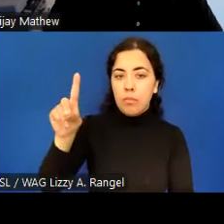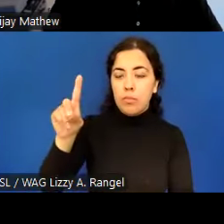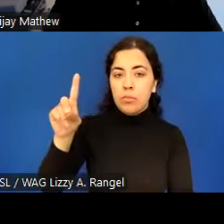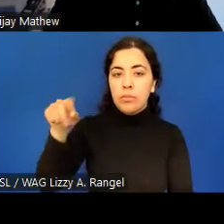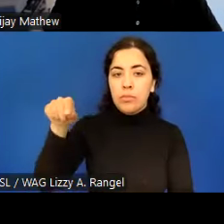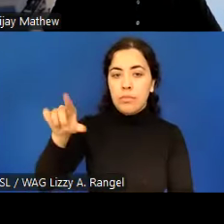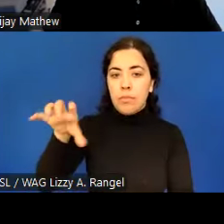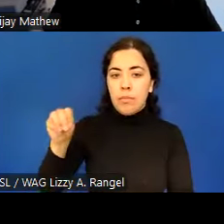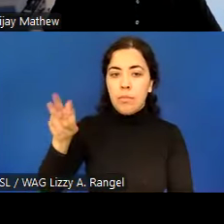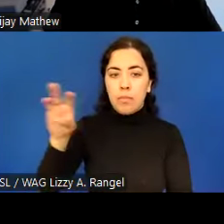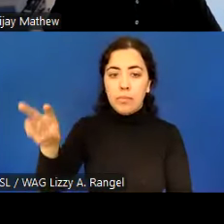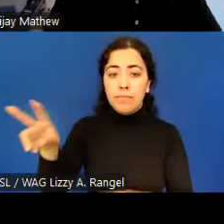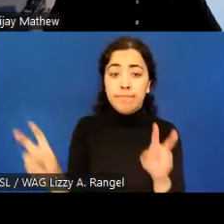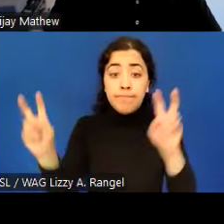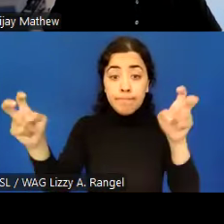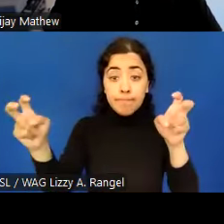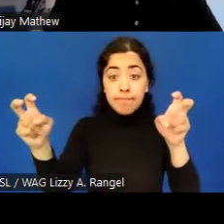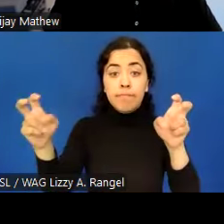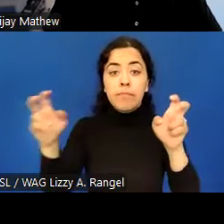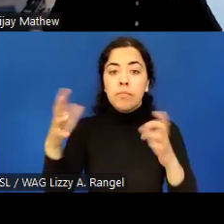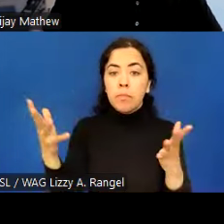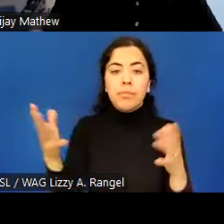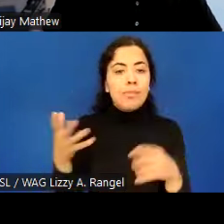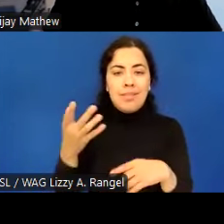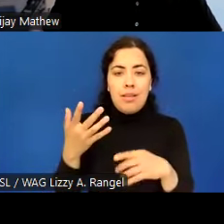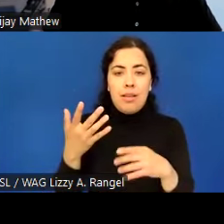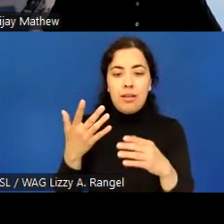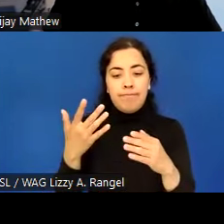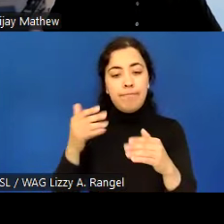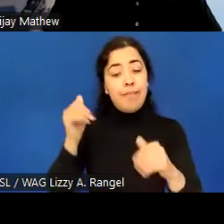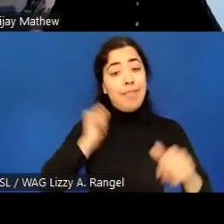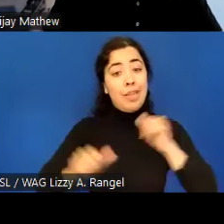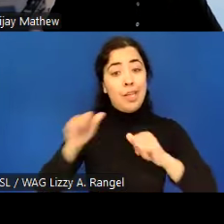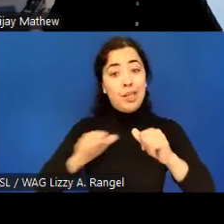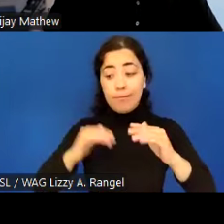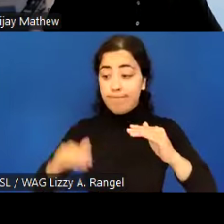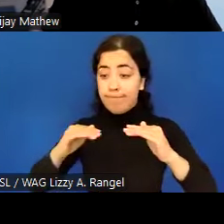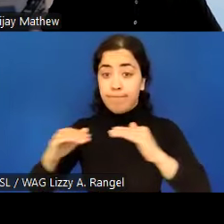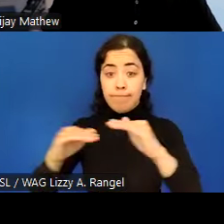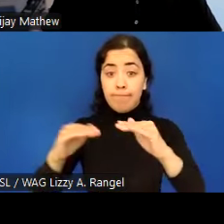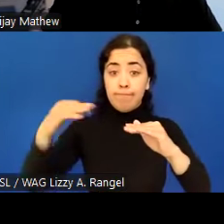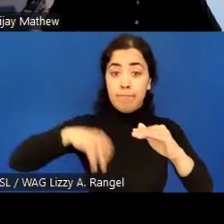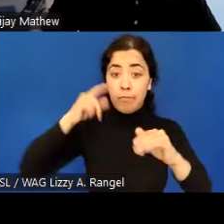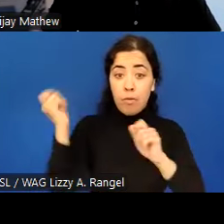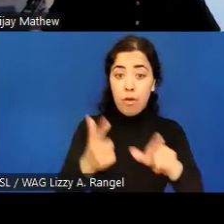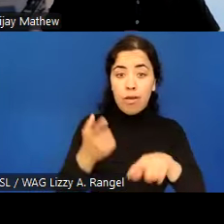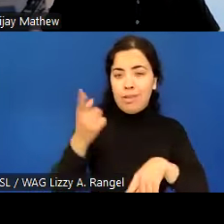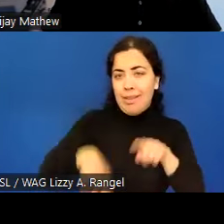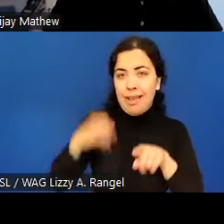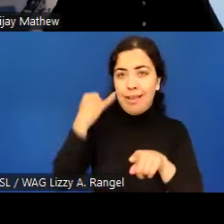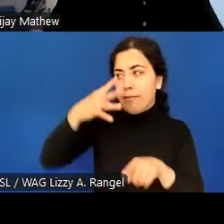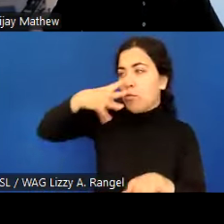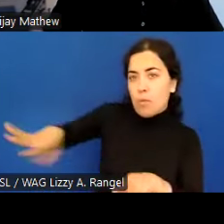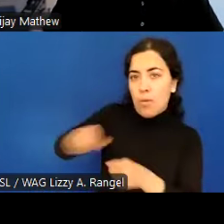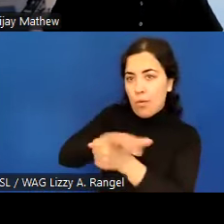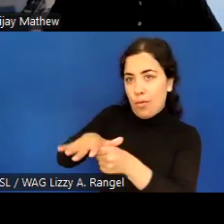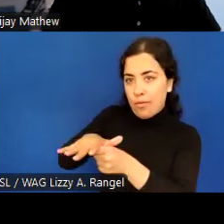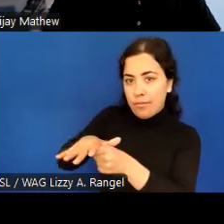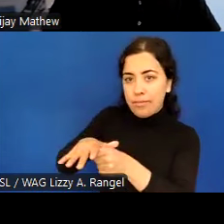we can't build an equitable theater while ignoring COVID. I'm the cofounder and cultural strategist